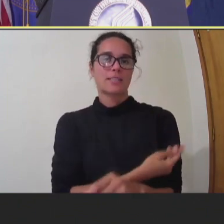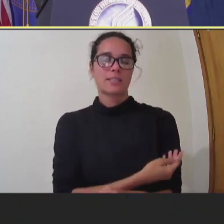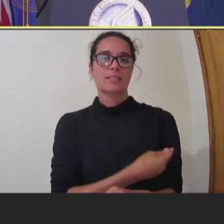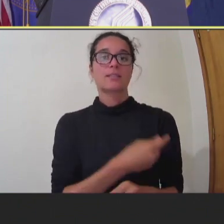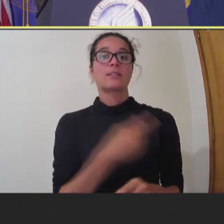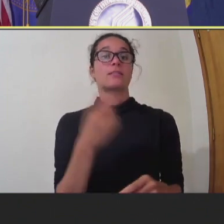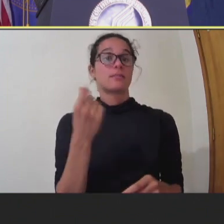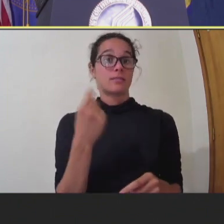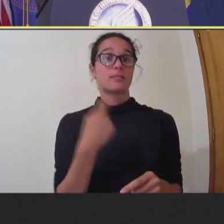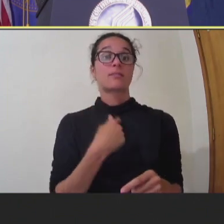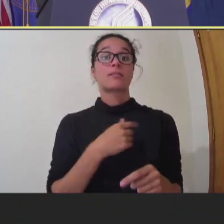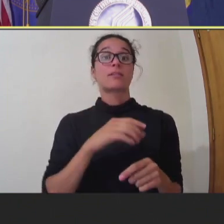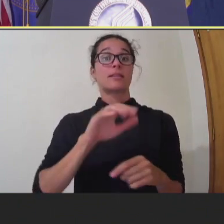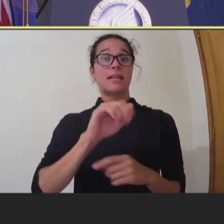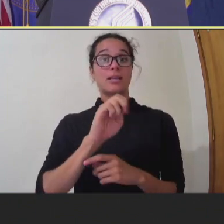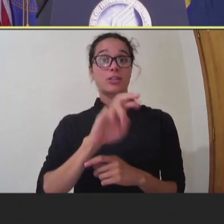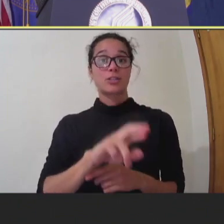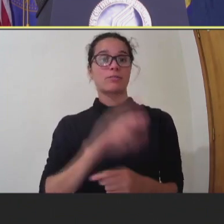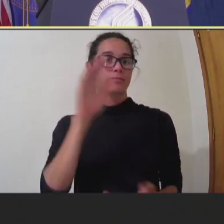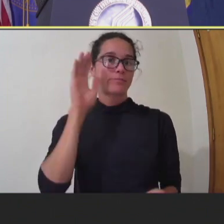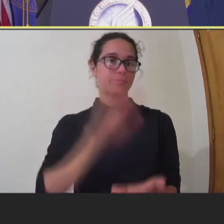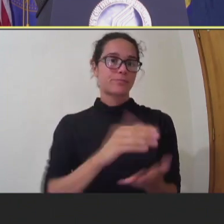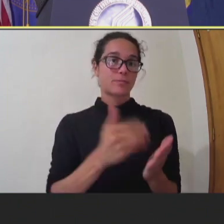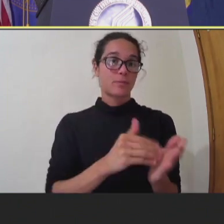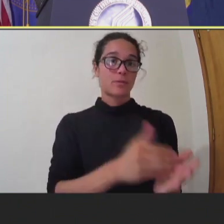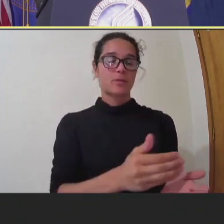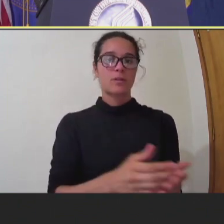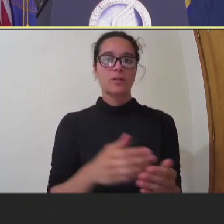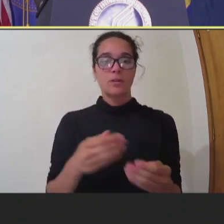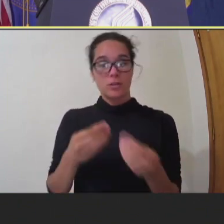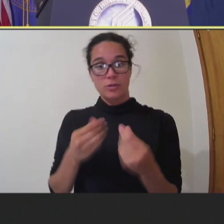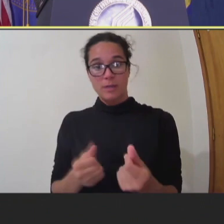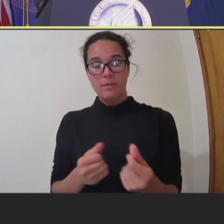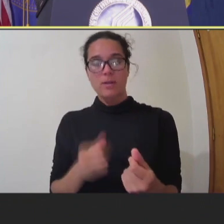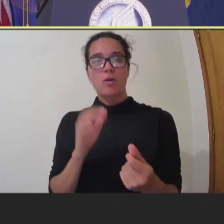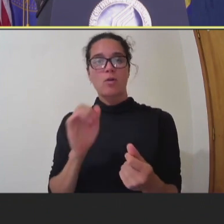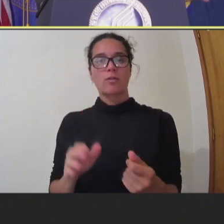and then finally preventing or intercepting cancer. While we're making progress across